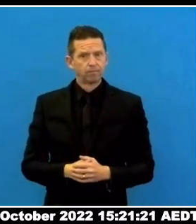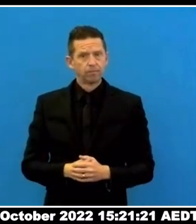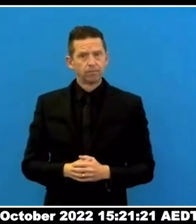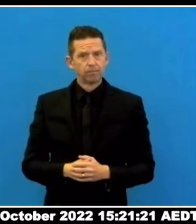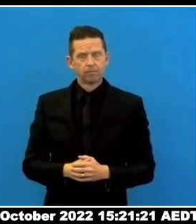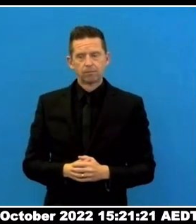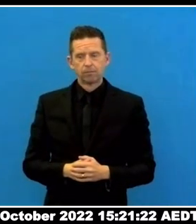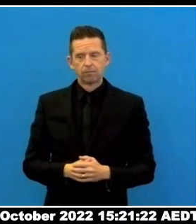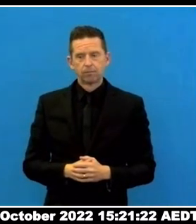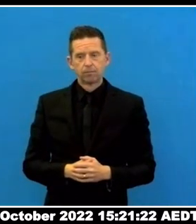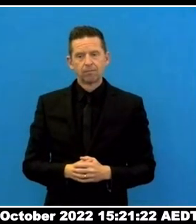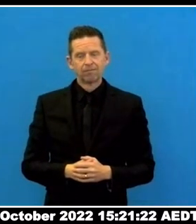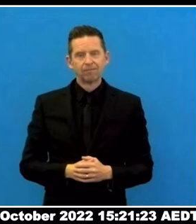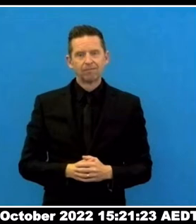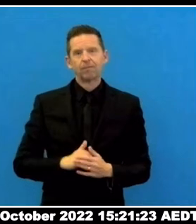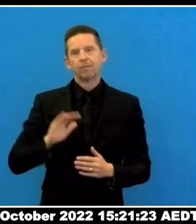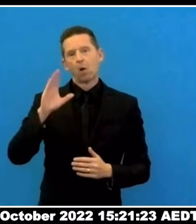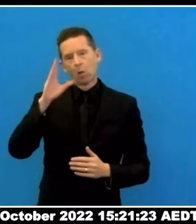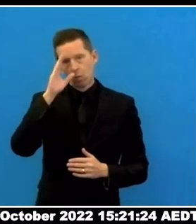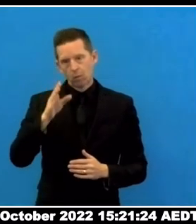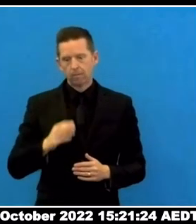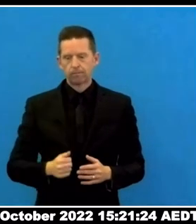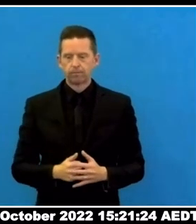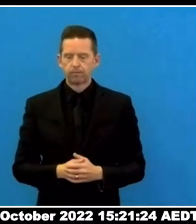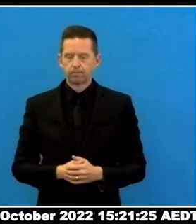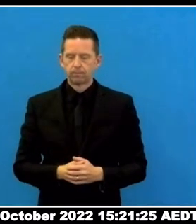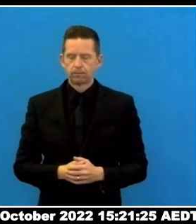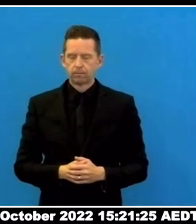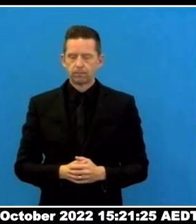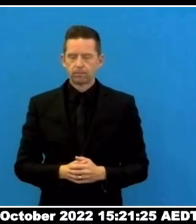First of all hi, to everyone in the room